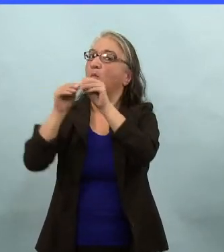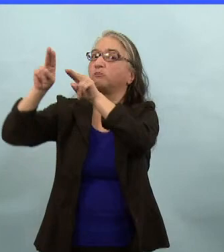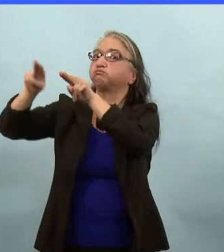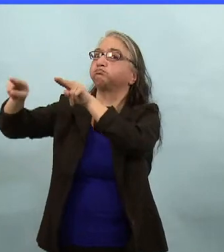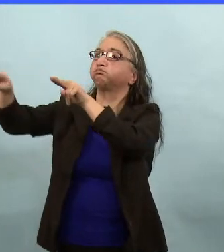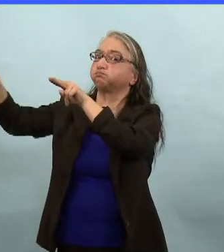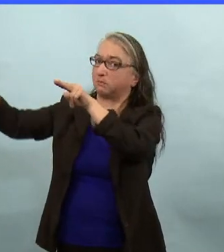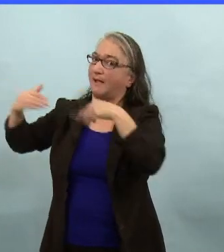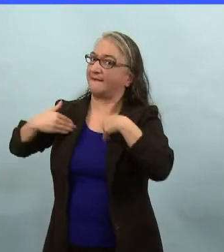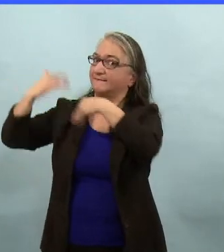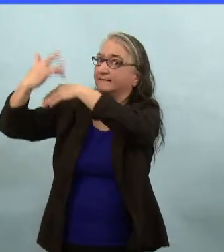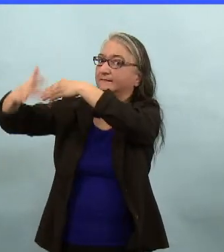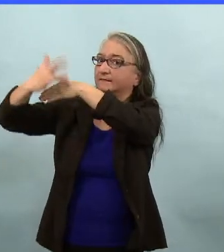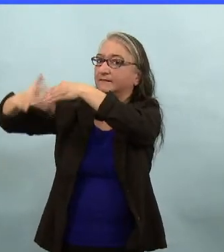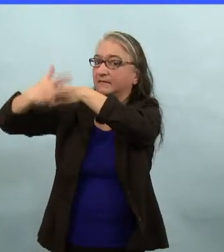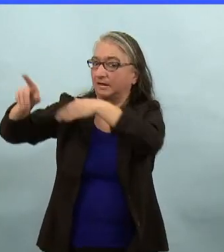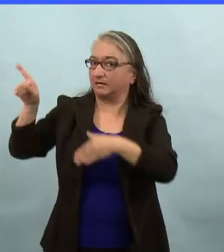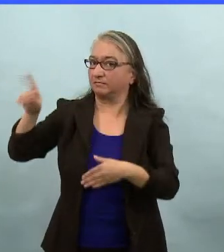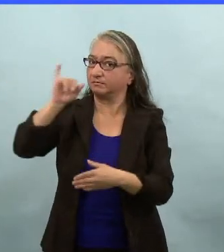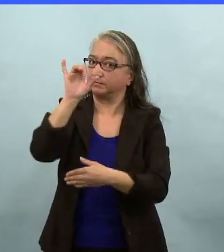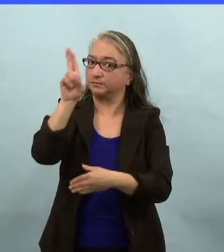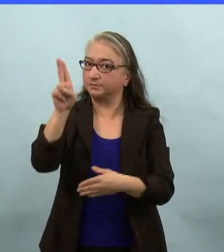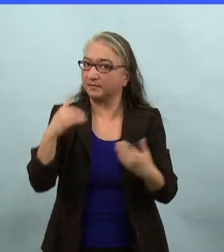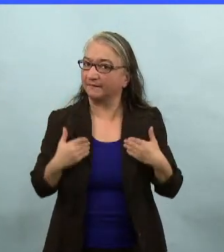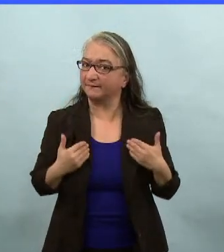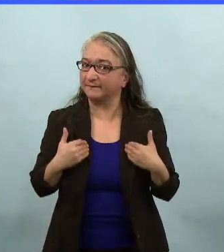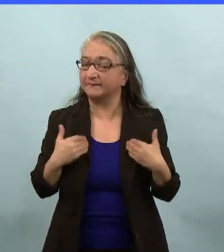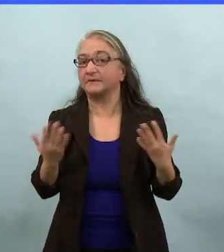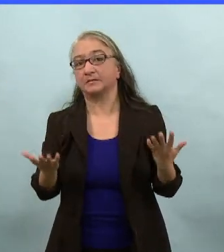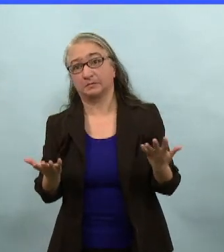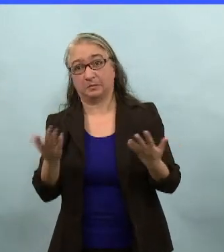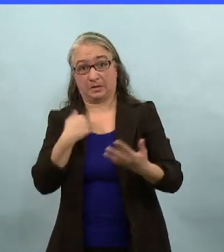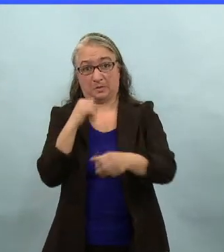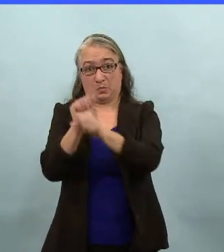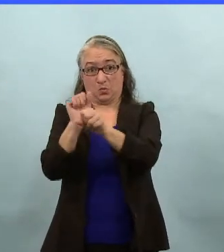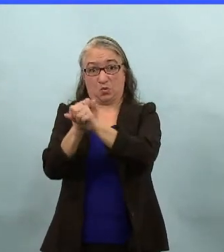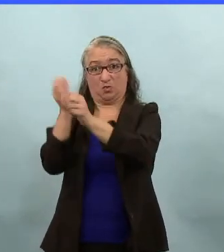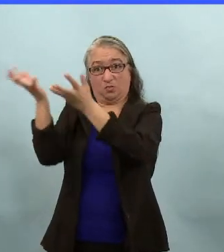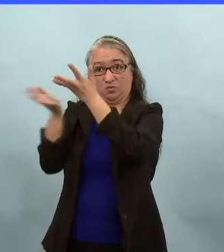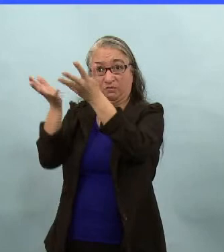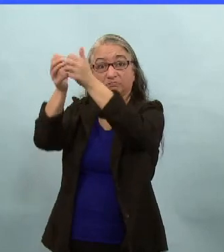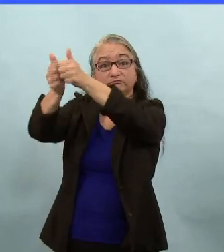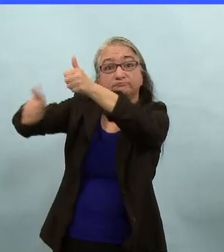to work with system health system leaders to ensure that we can respond to the needs